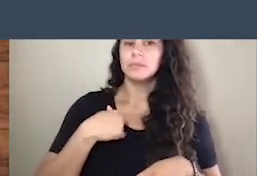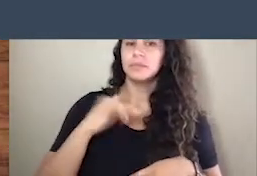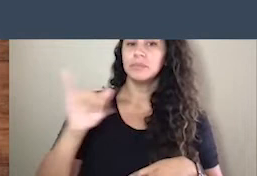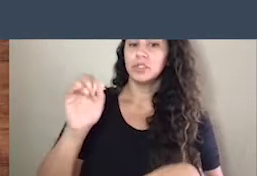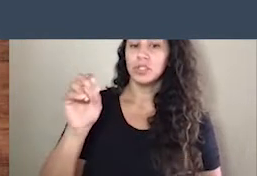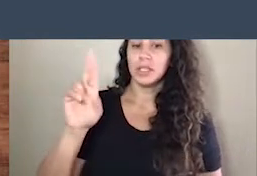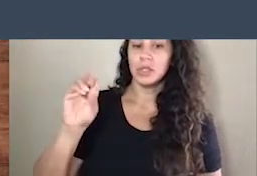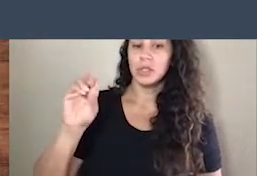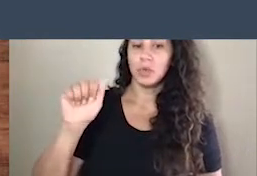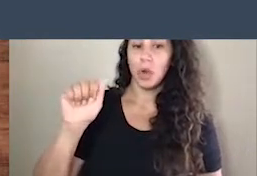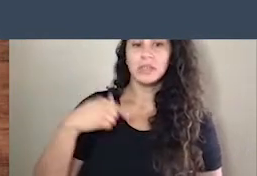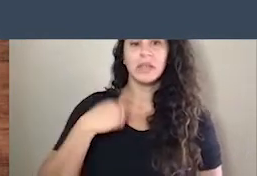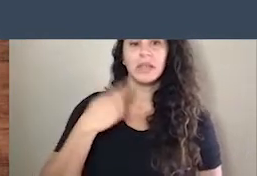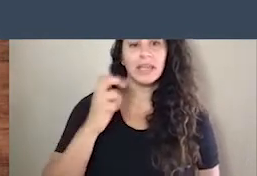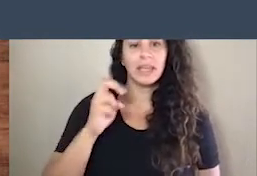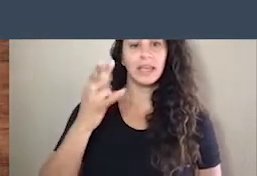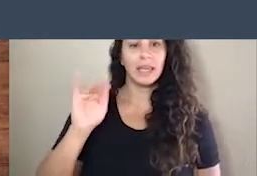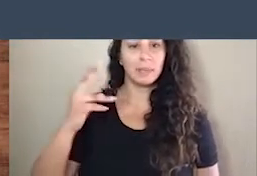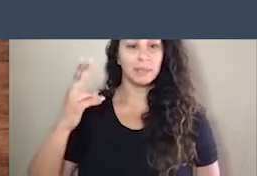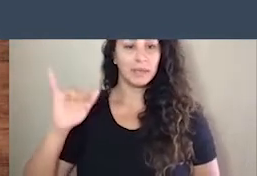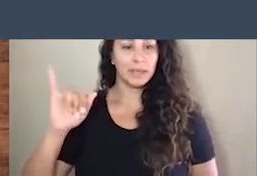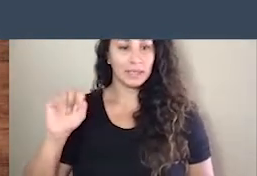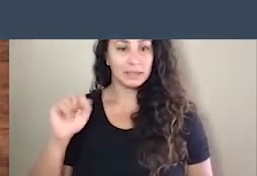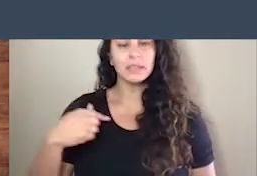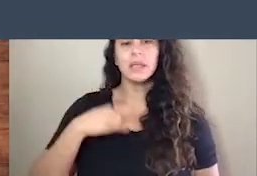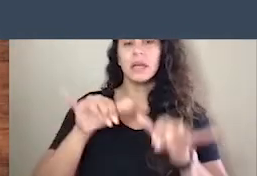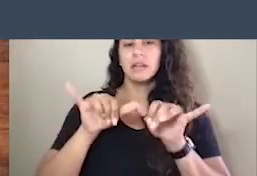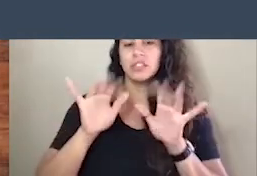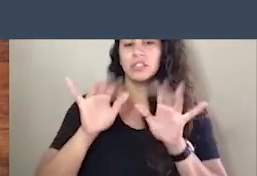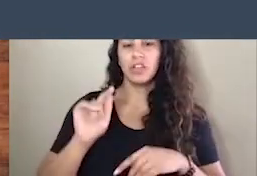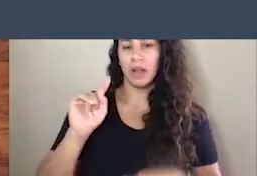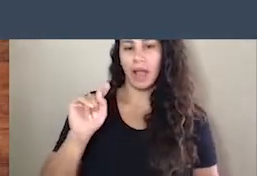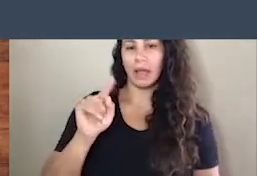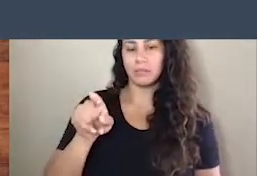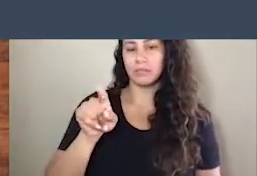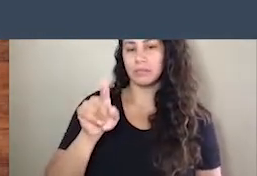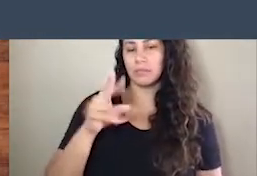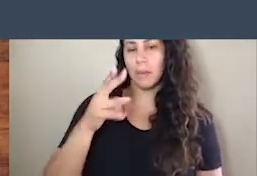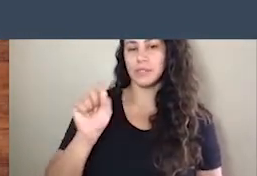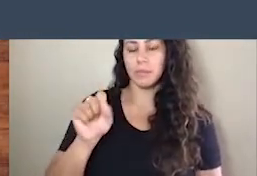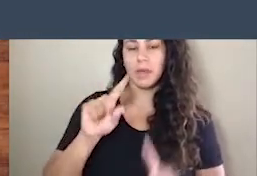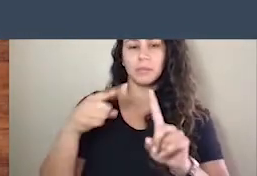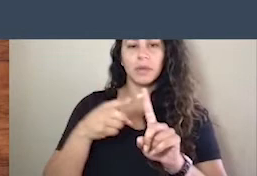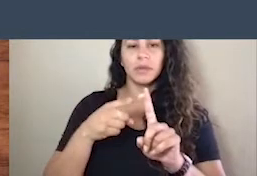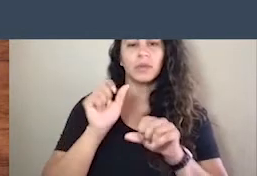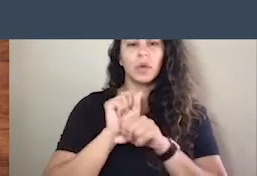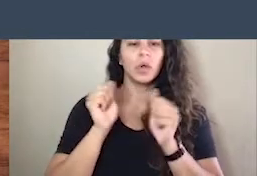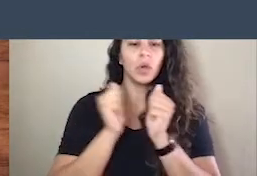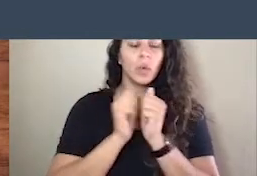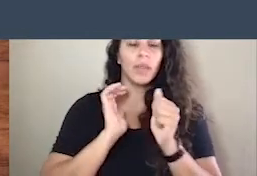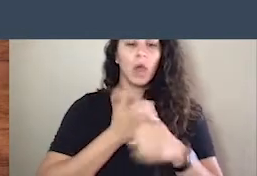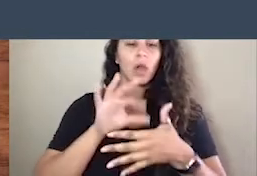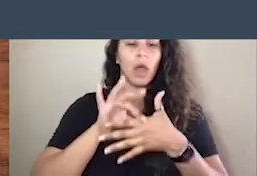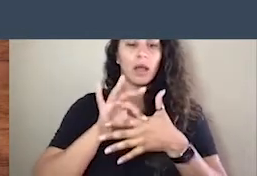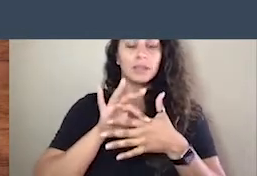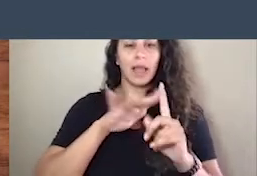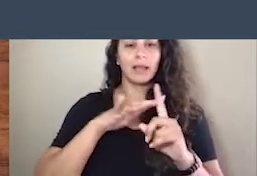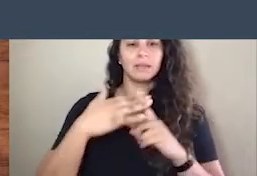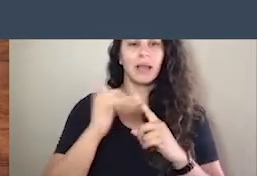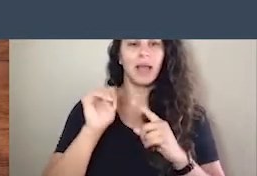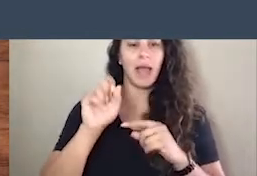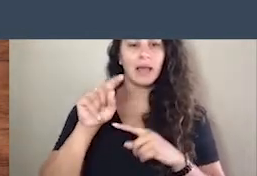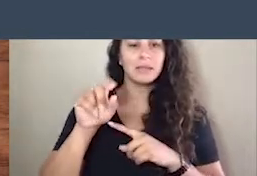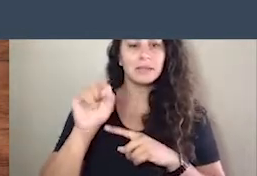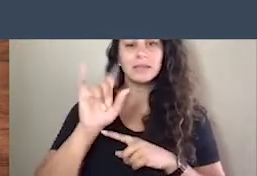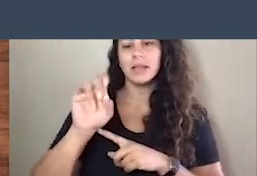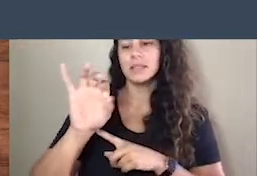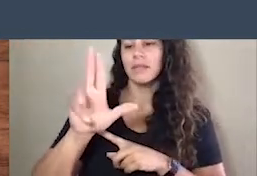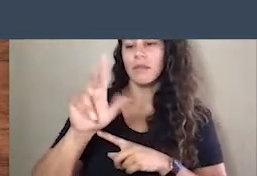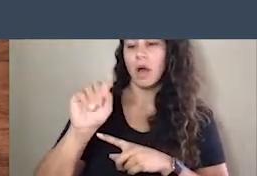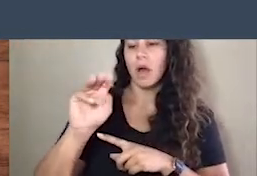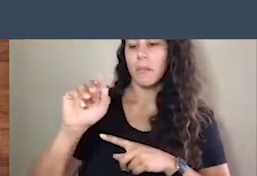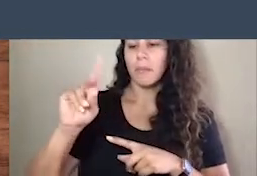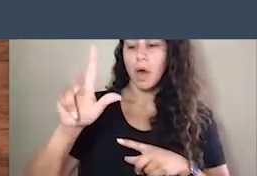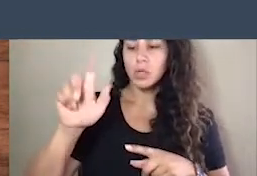PRONOUNS HE/HIM AND SOFTWARE ENGINEER AT HubSpot.